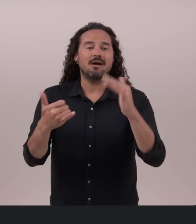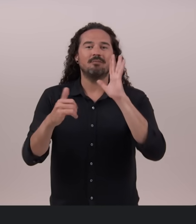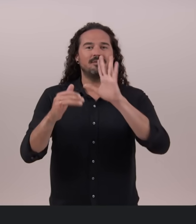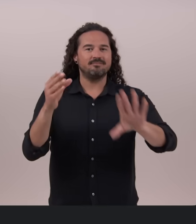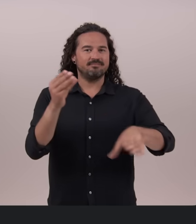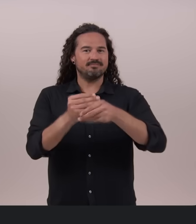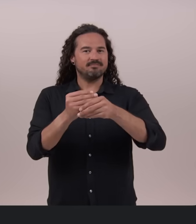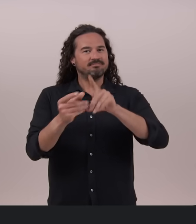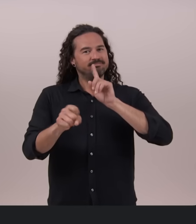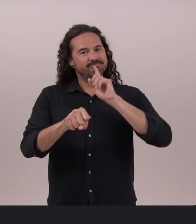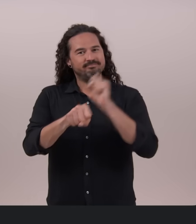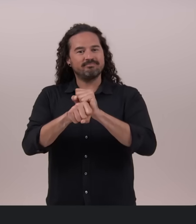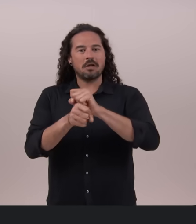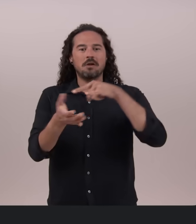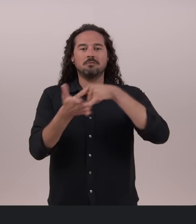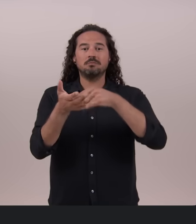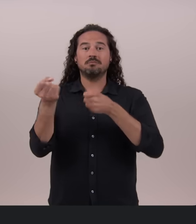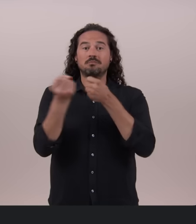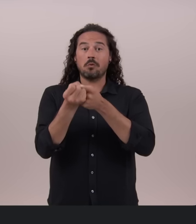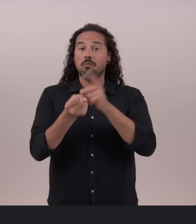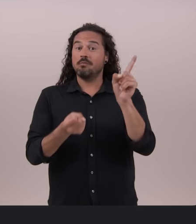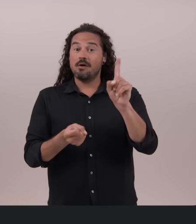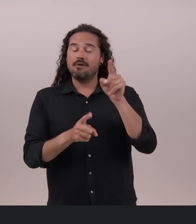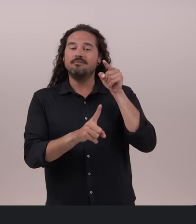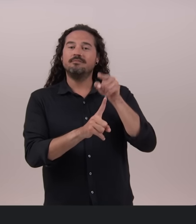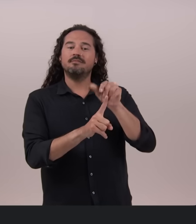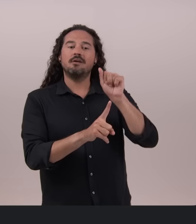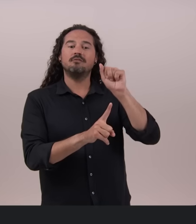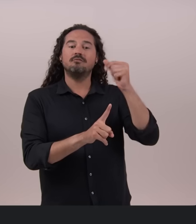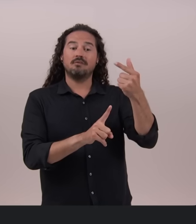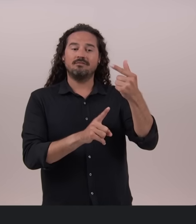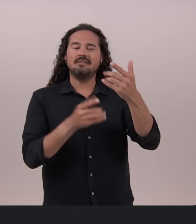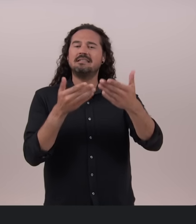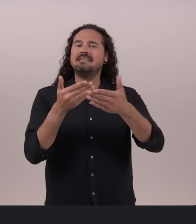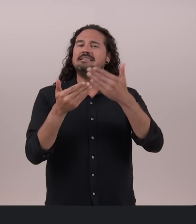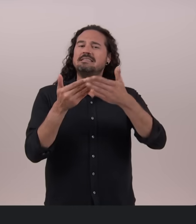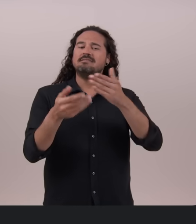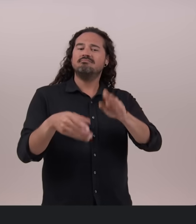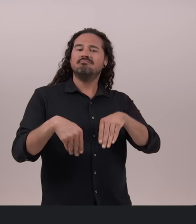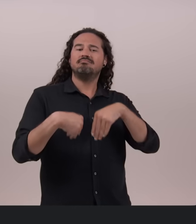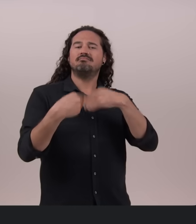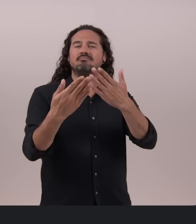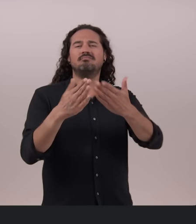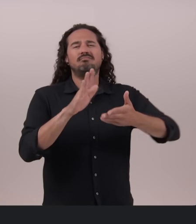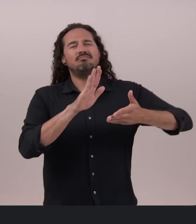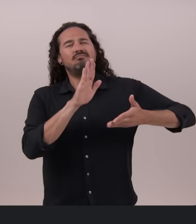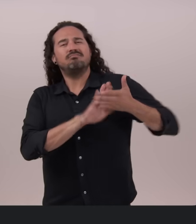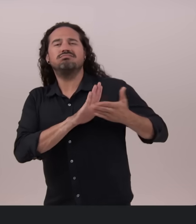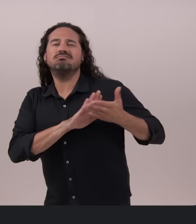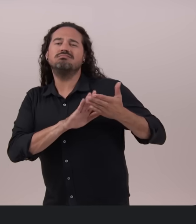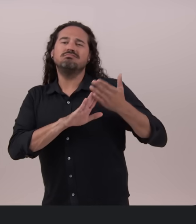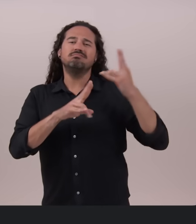to Antigravity, so you can more easily deliver the most performant experiences for your users,